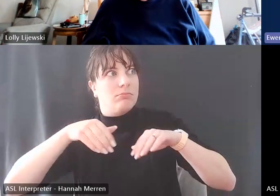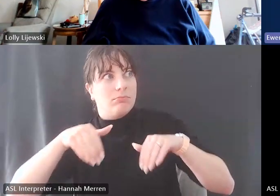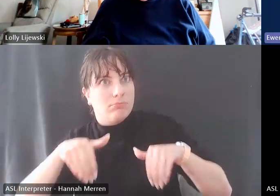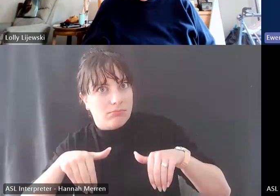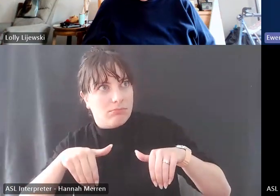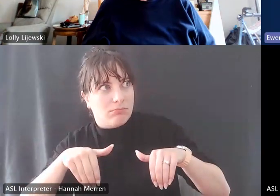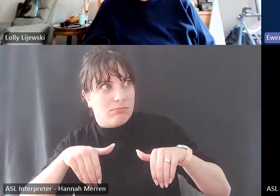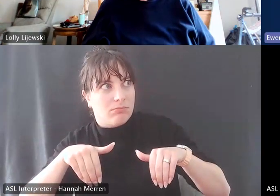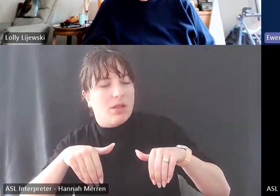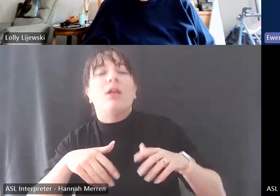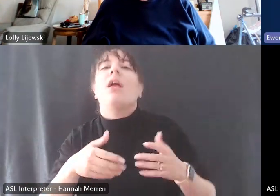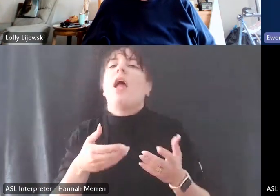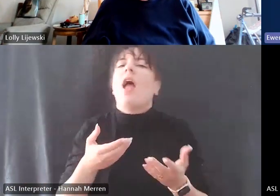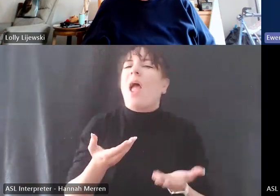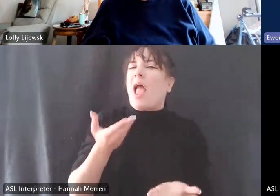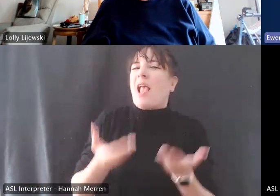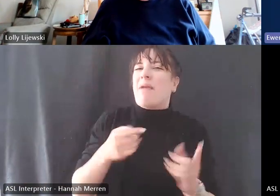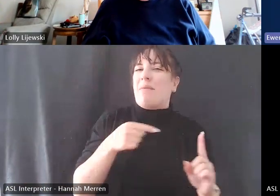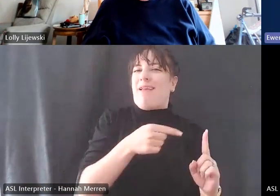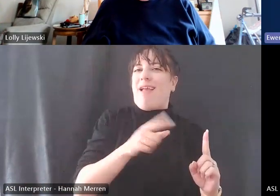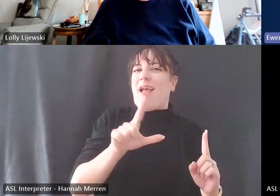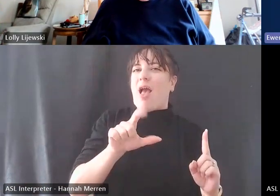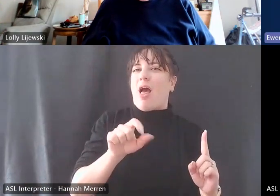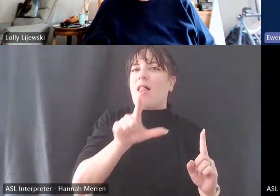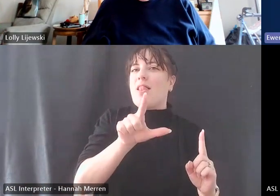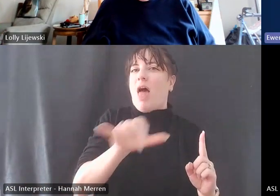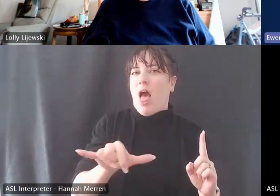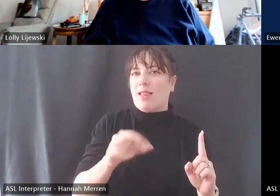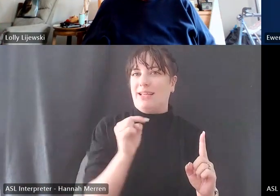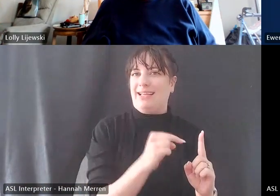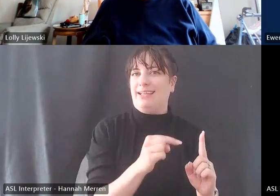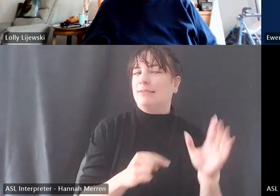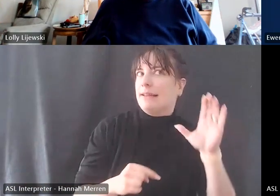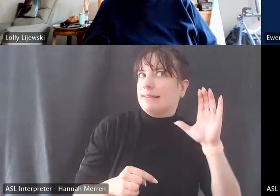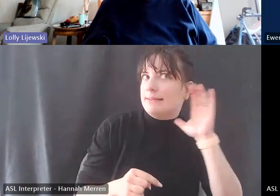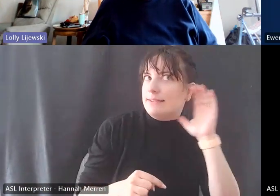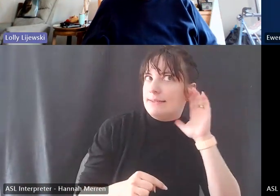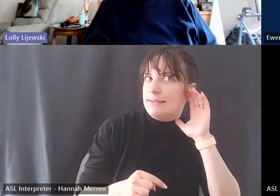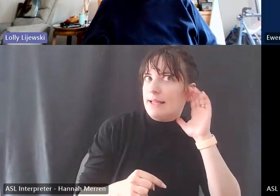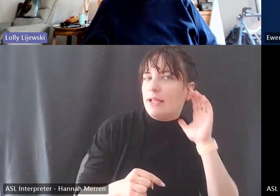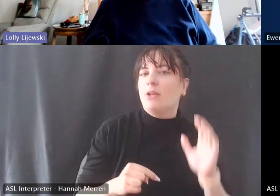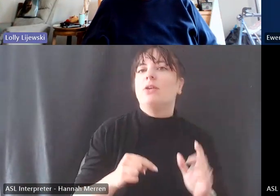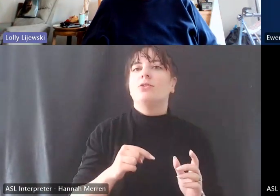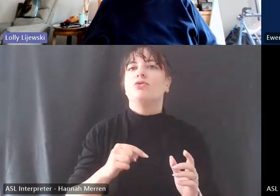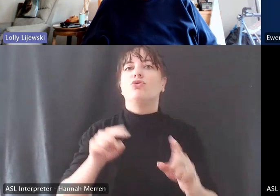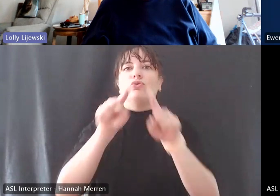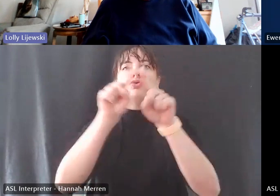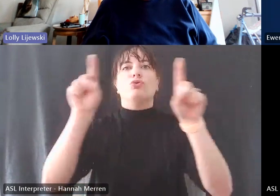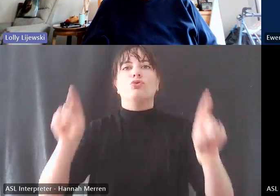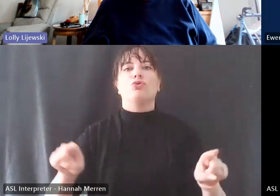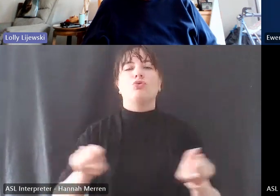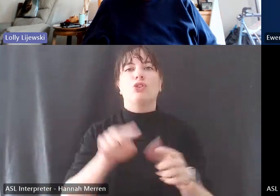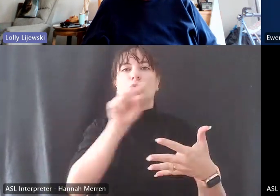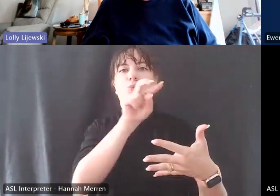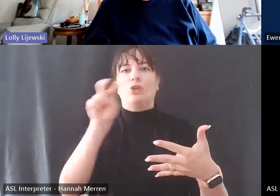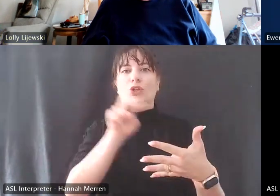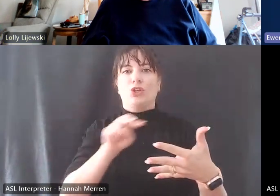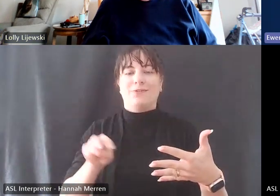before the content of the screen reader is shared. Trying to locate the Share button.